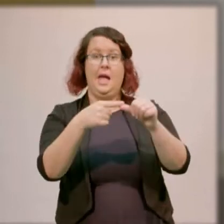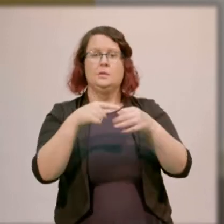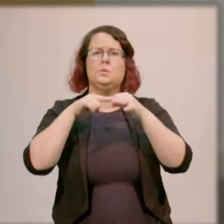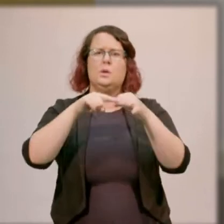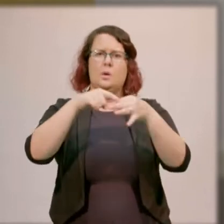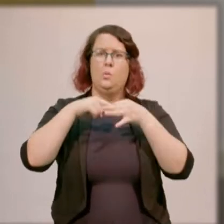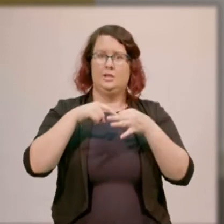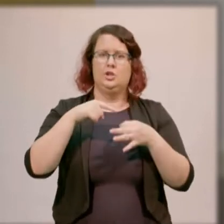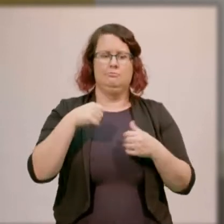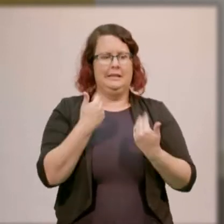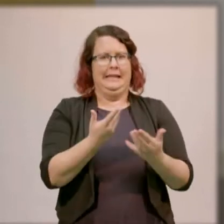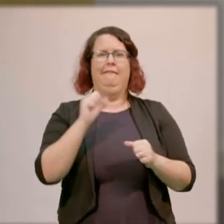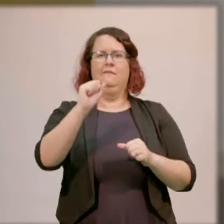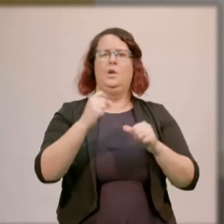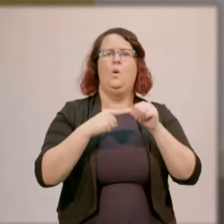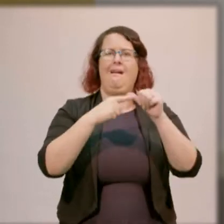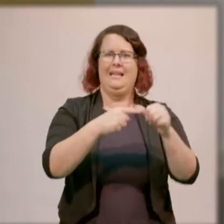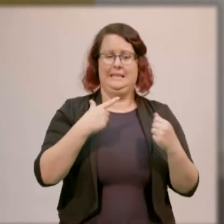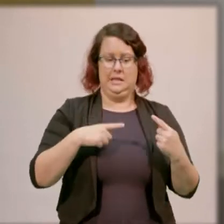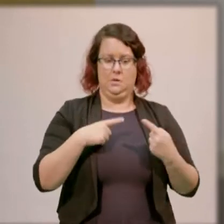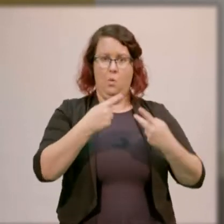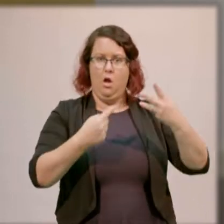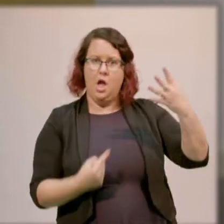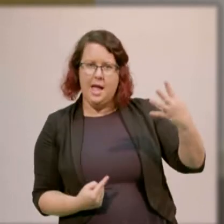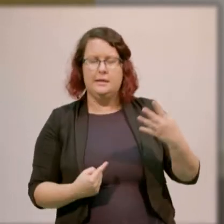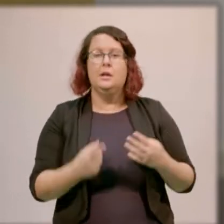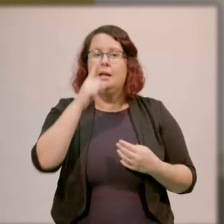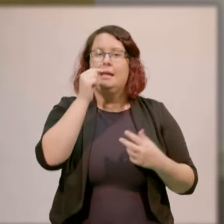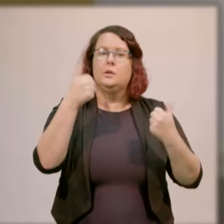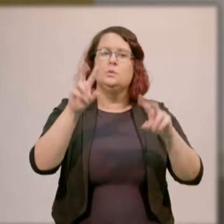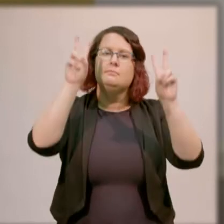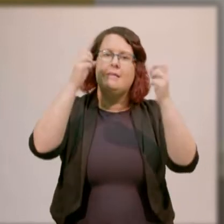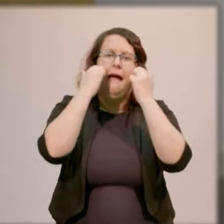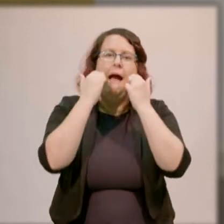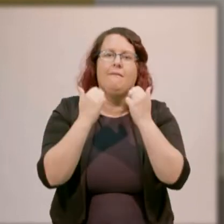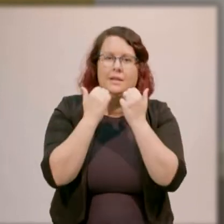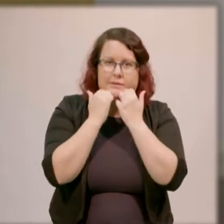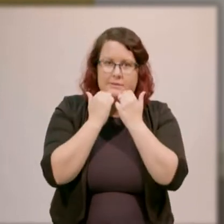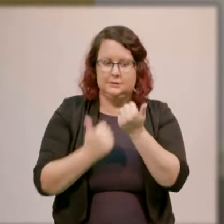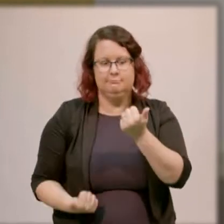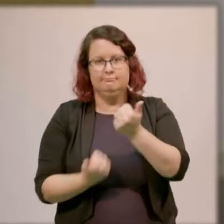and to explain your answer, you can use evidence to make the answer more convincing.